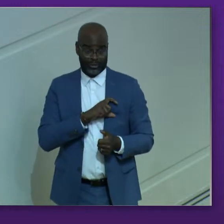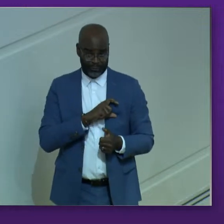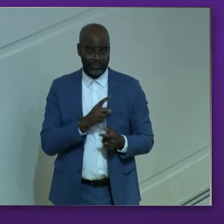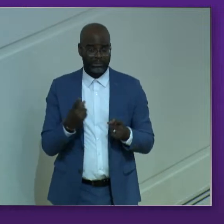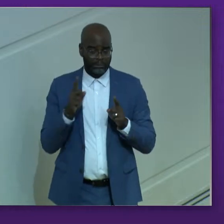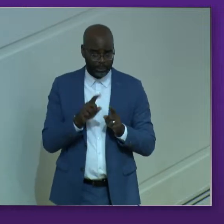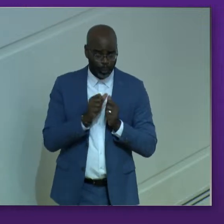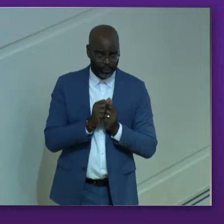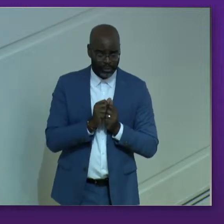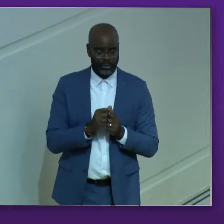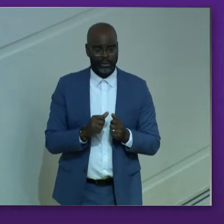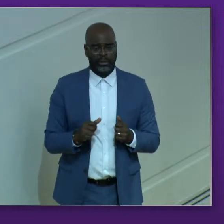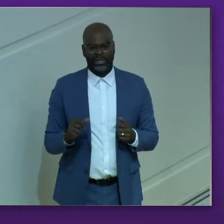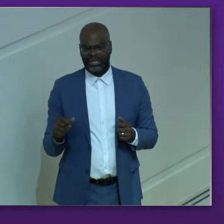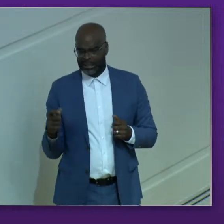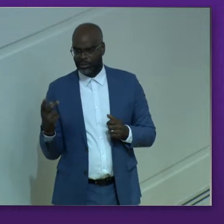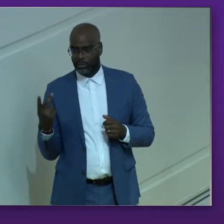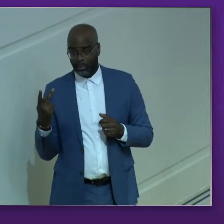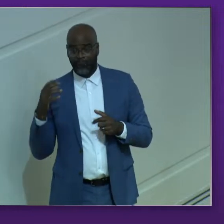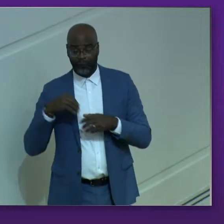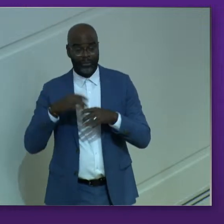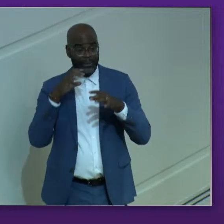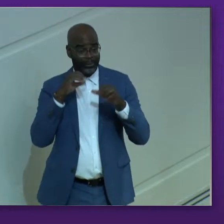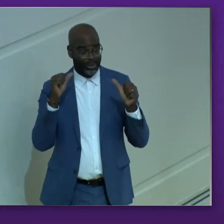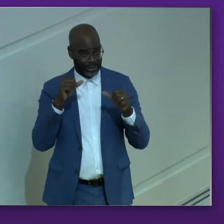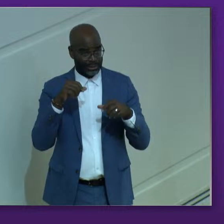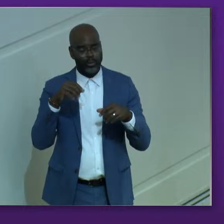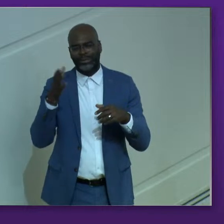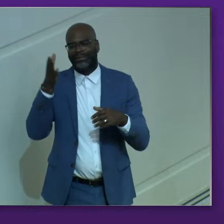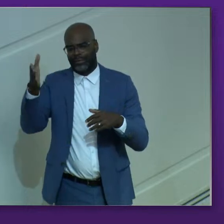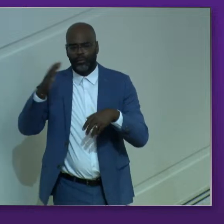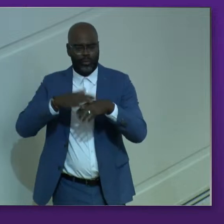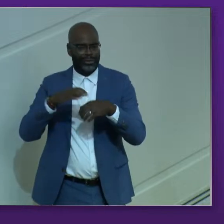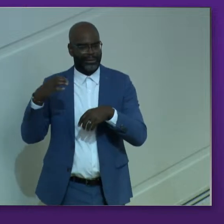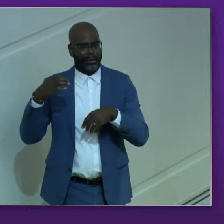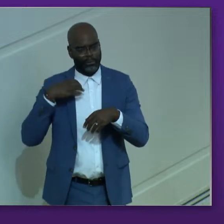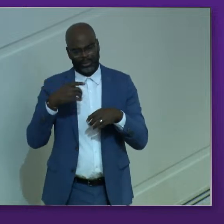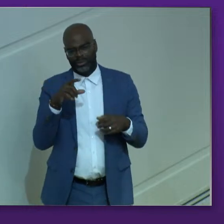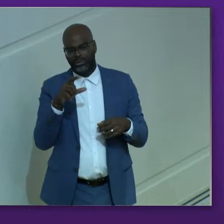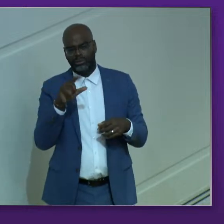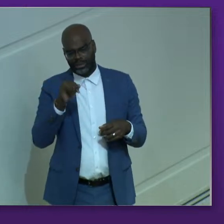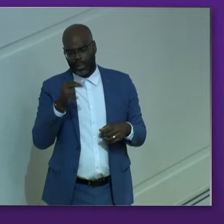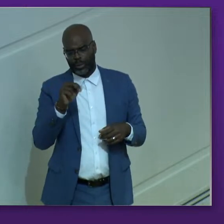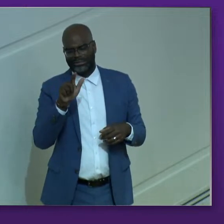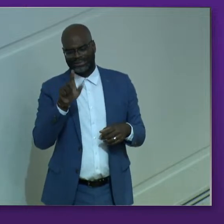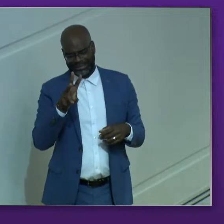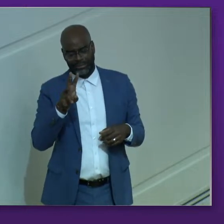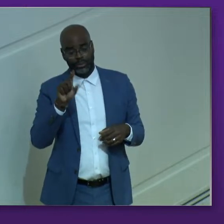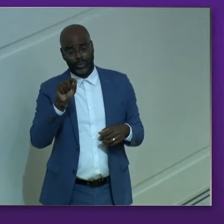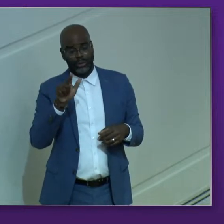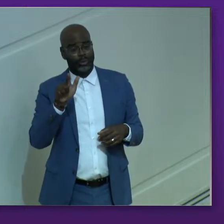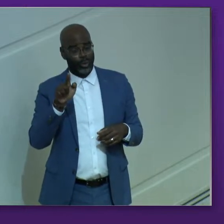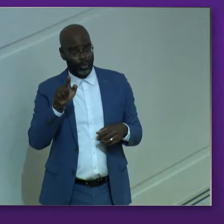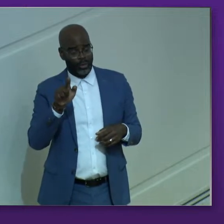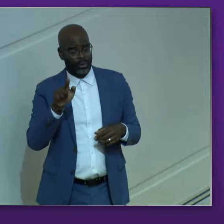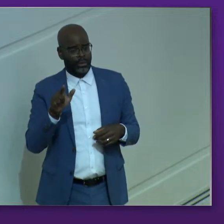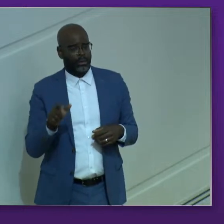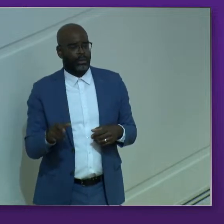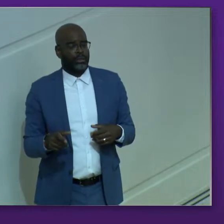SECOND TIME TO SHARE A TALK ABOUT THEEVENTS OF JANUARY 6.11. HE SHARED THE STAGE WITH POLICE OFFICER .